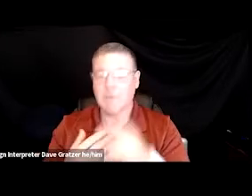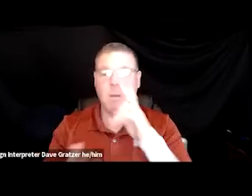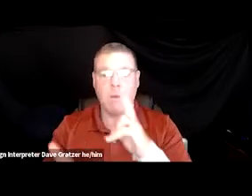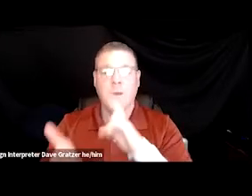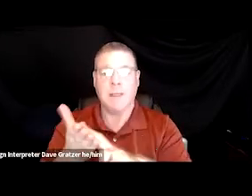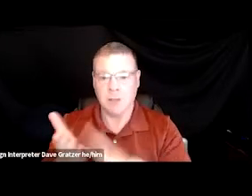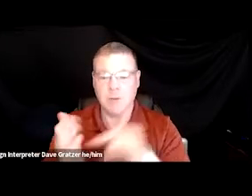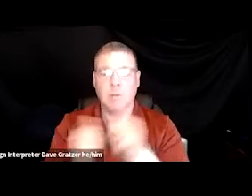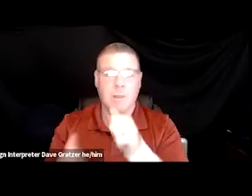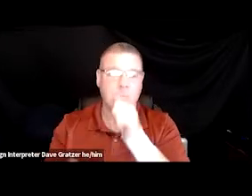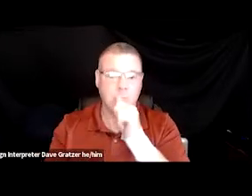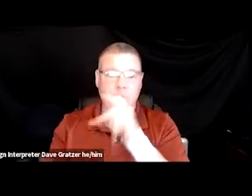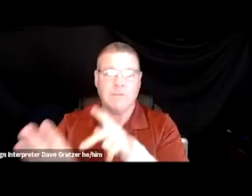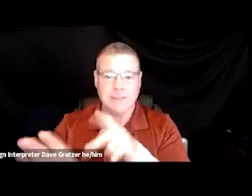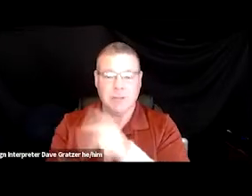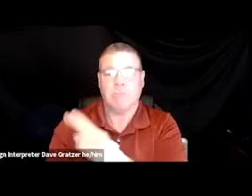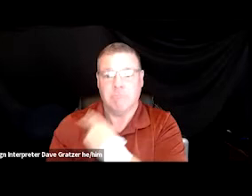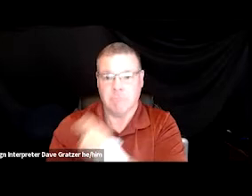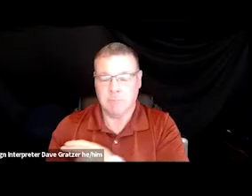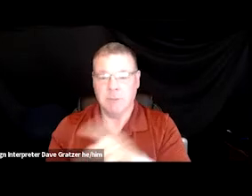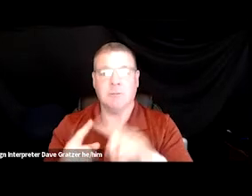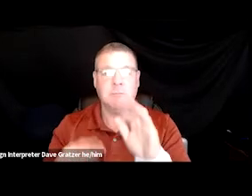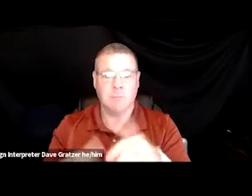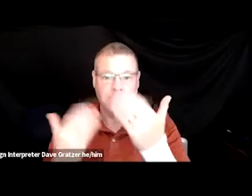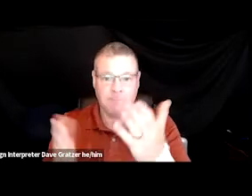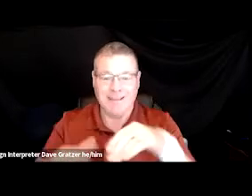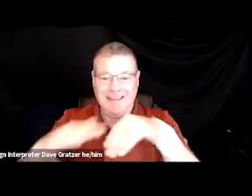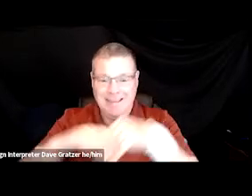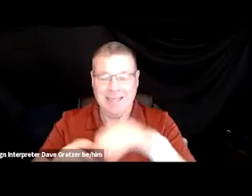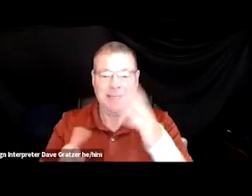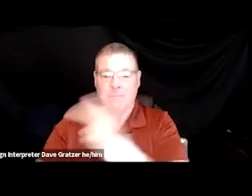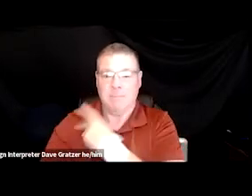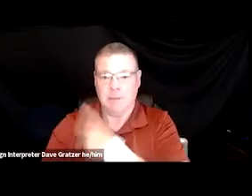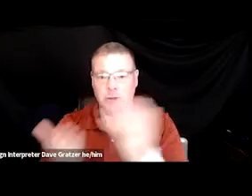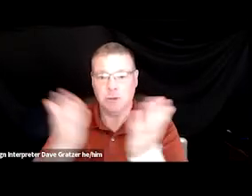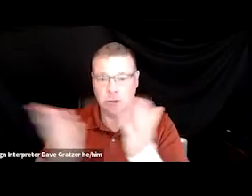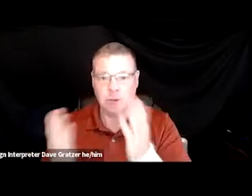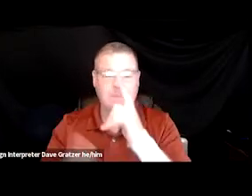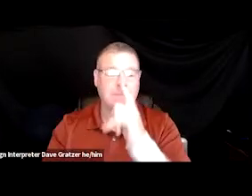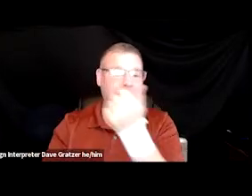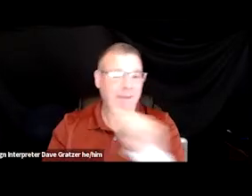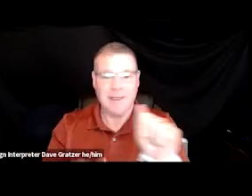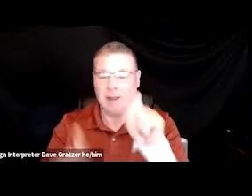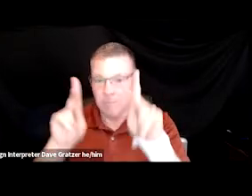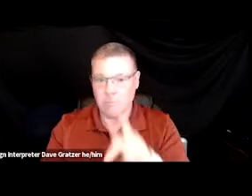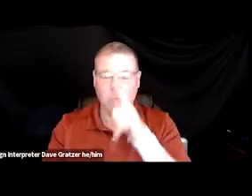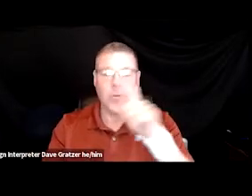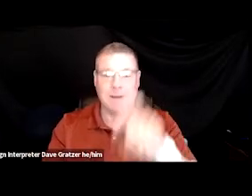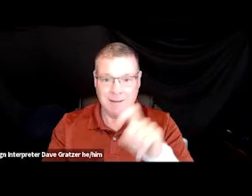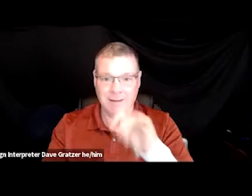with private psychiatric hospitals to provide inpatient psychiatric services for individuals who need that level of care.